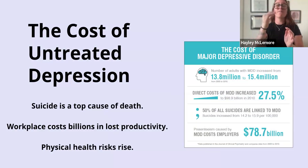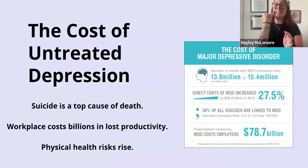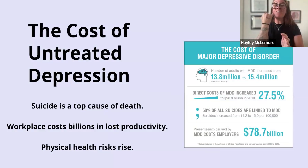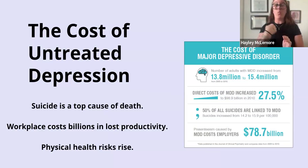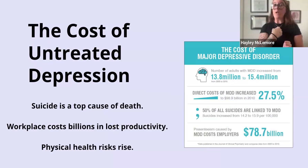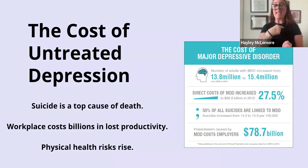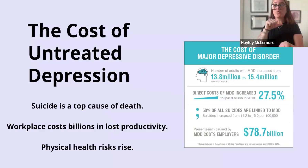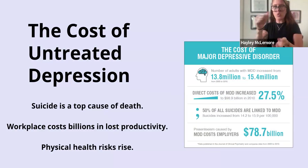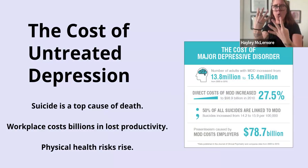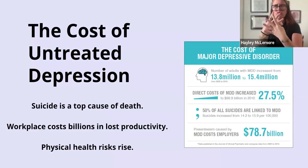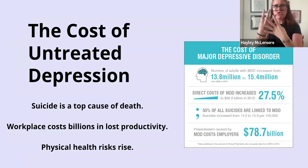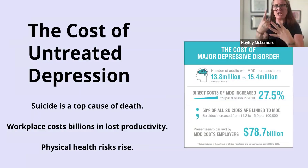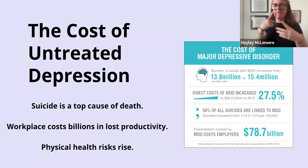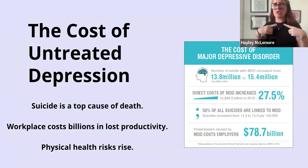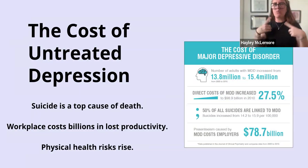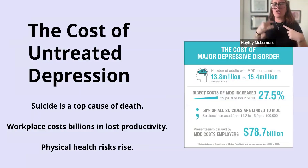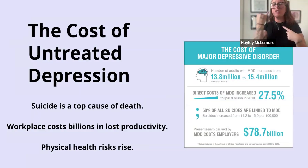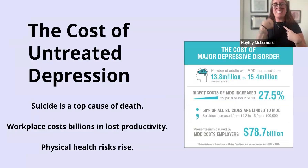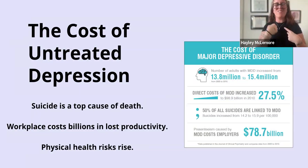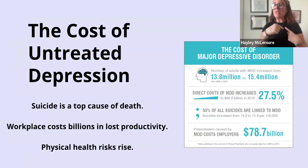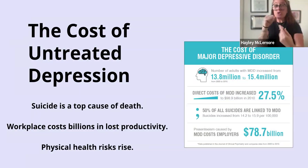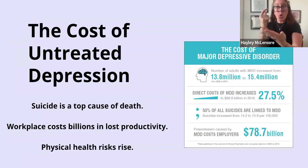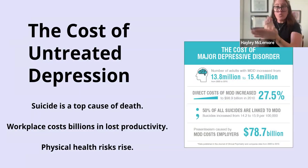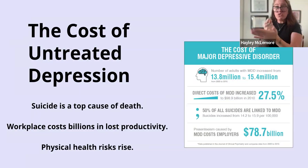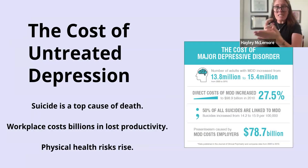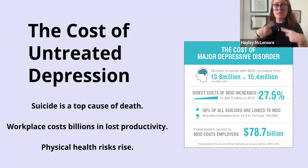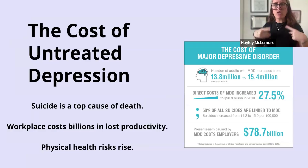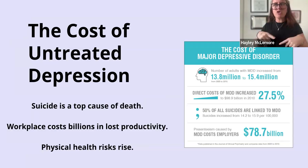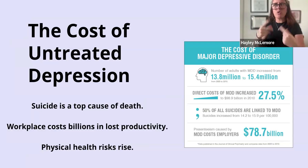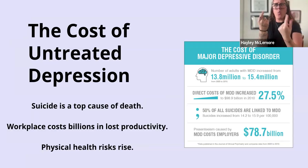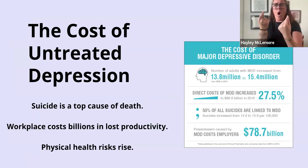So here's some examples on if we don't screen for depression.